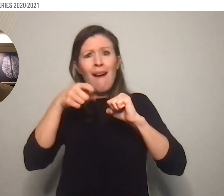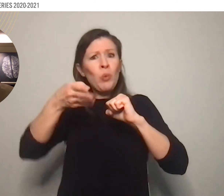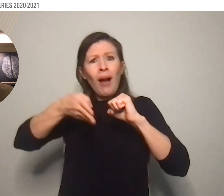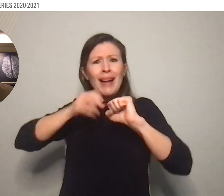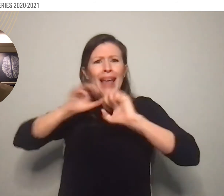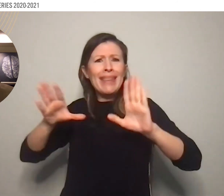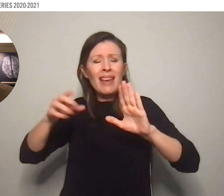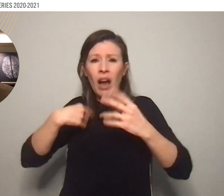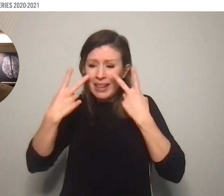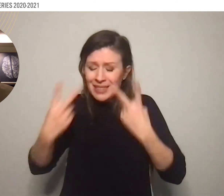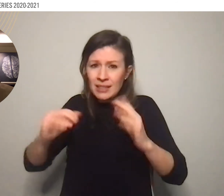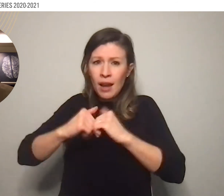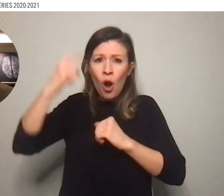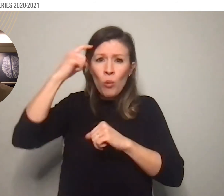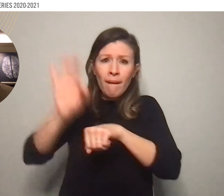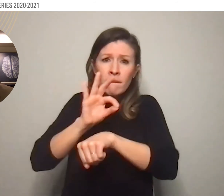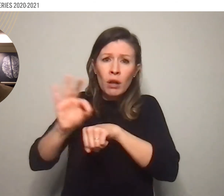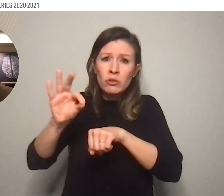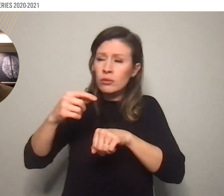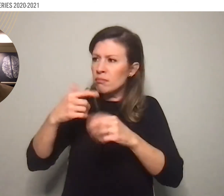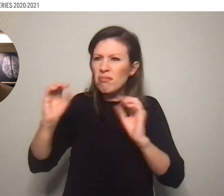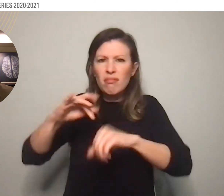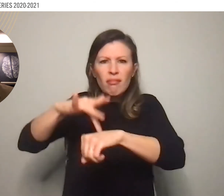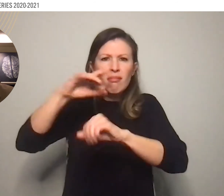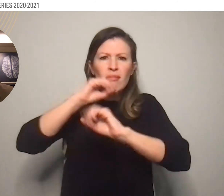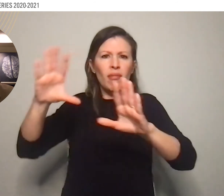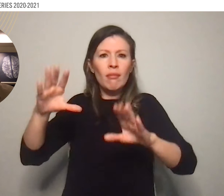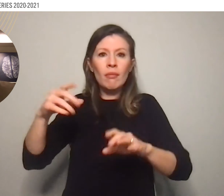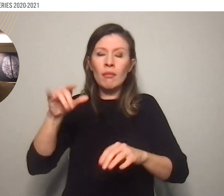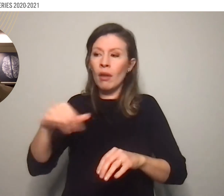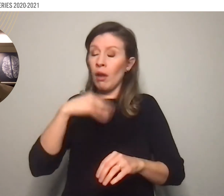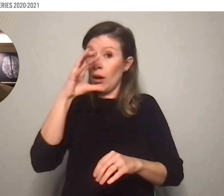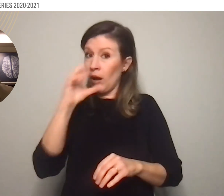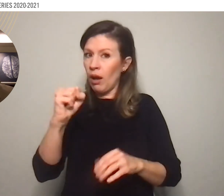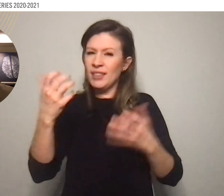and characterize how it was functioning without actually touching it right. It amazed me, so I was